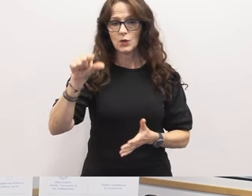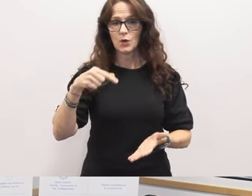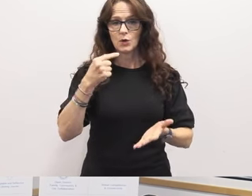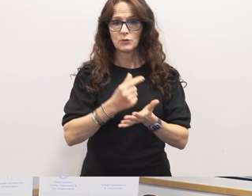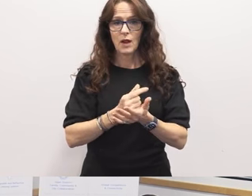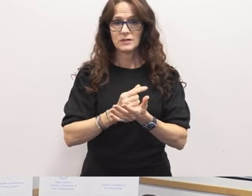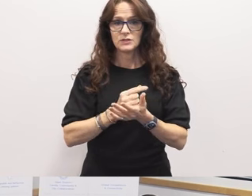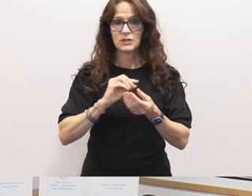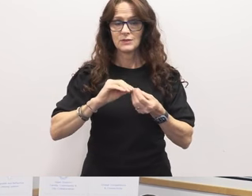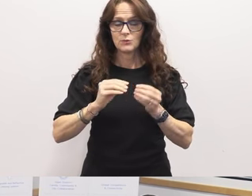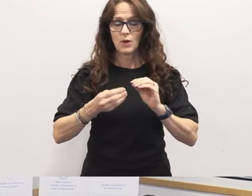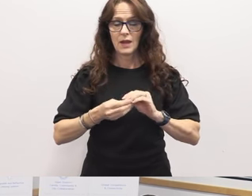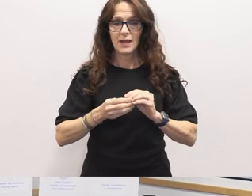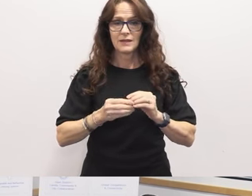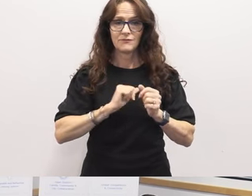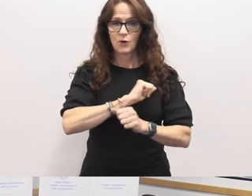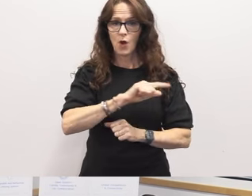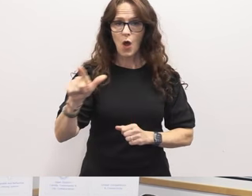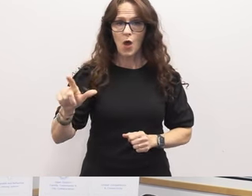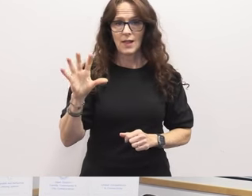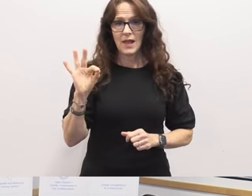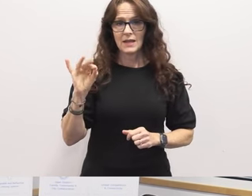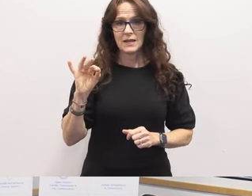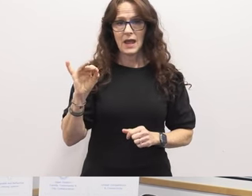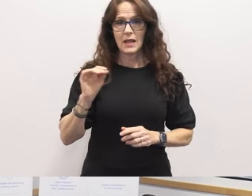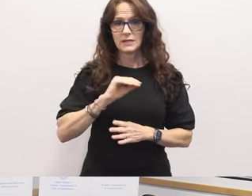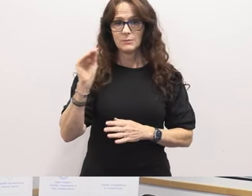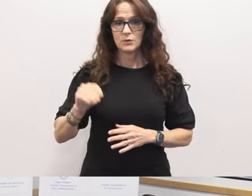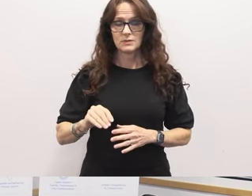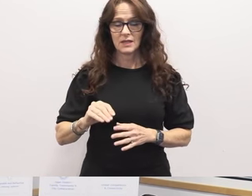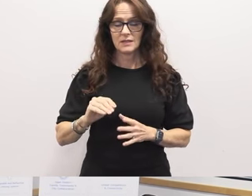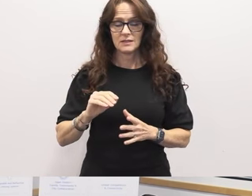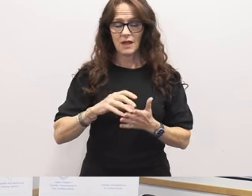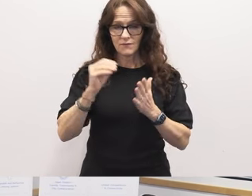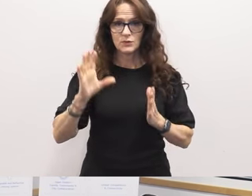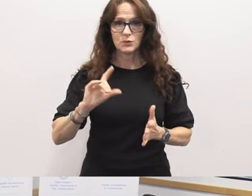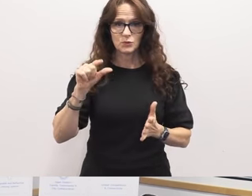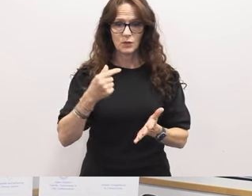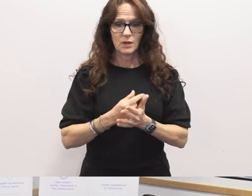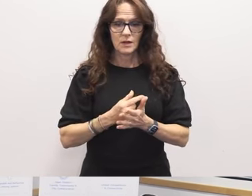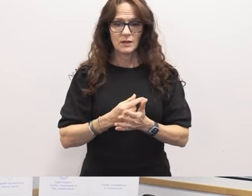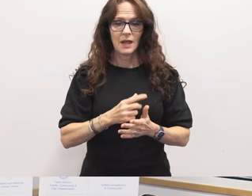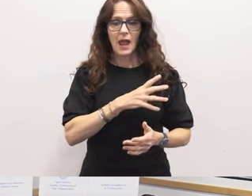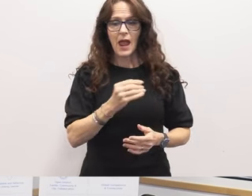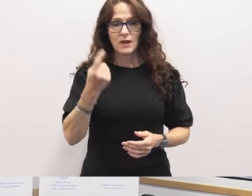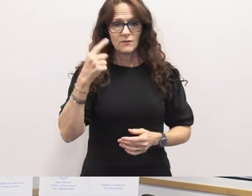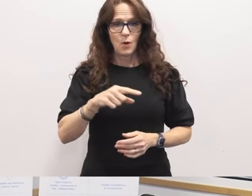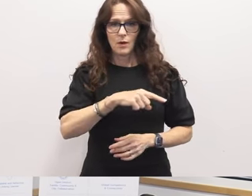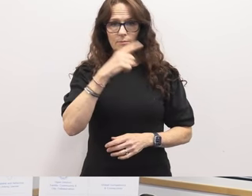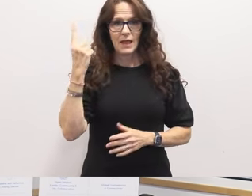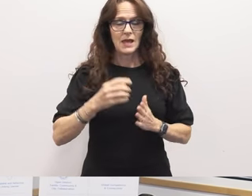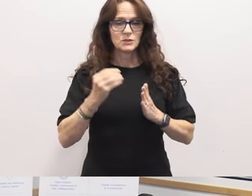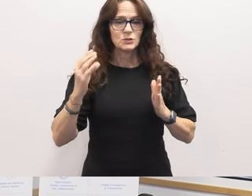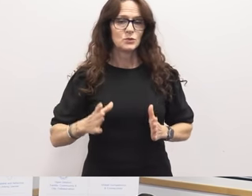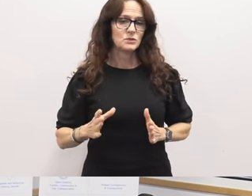which means that 90% overall students graduated, as well for Black students. Black students, which it was 80% of our Black students